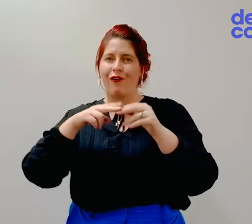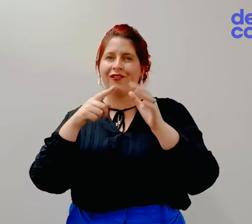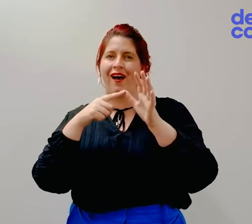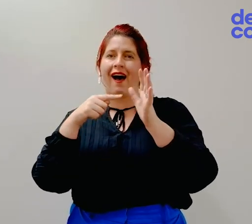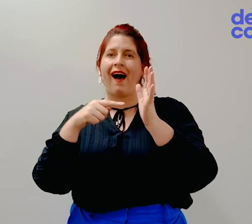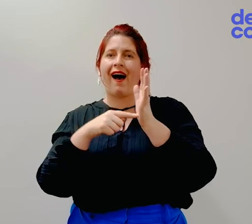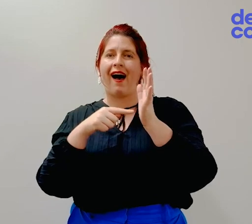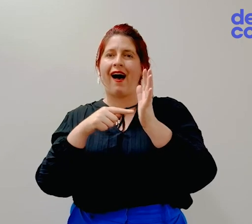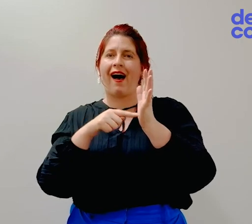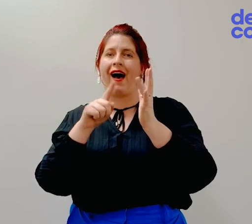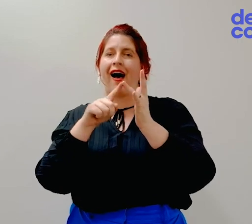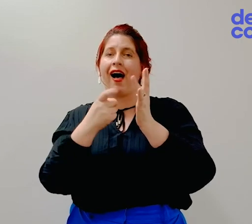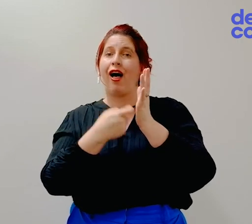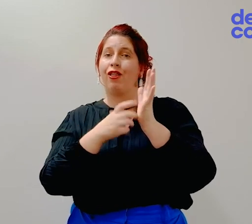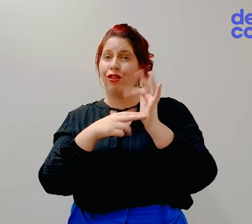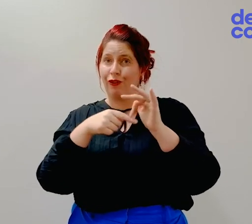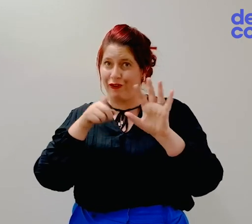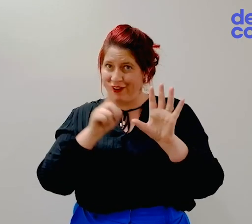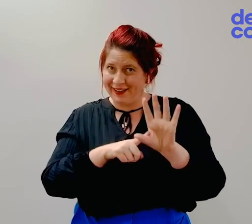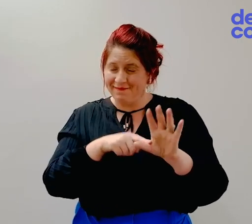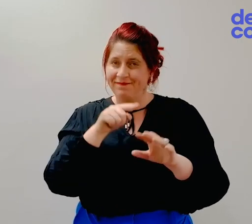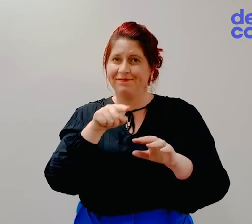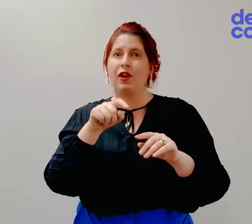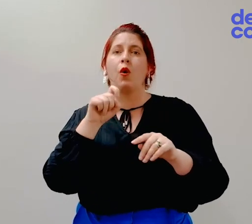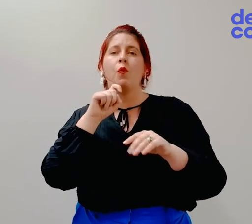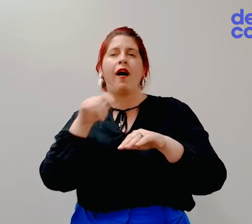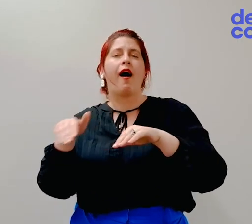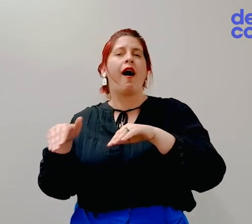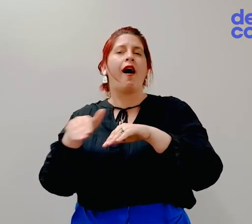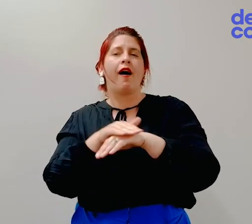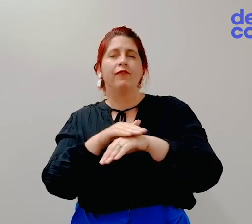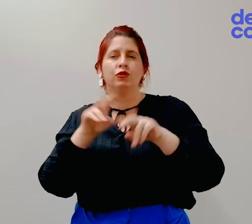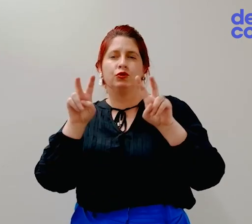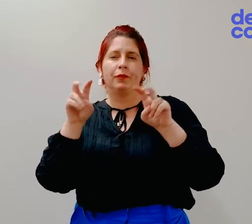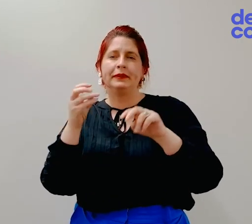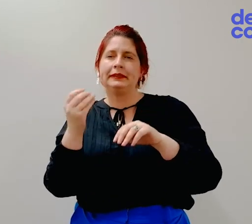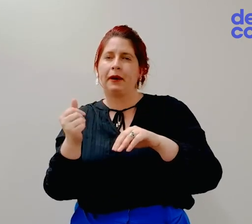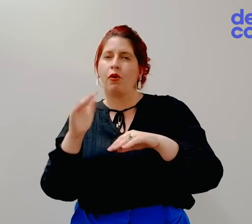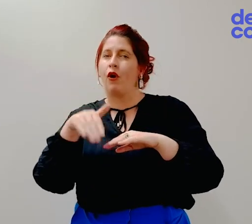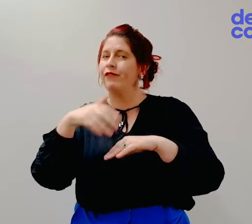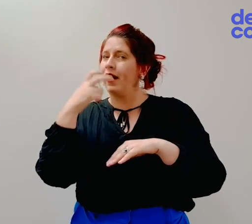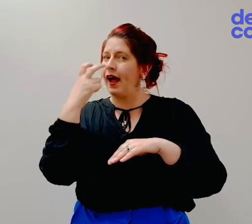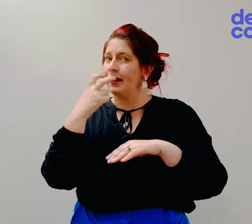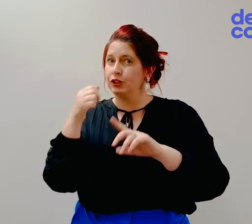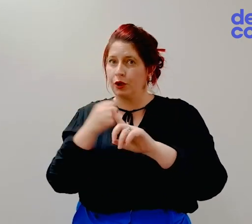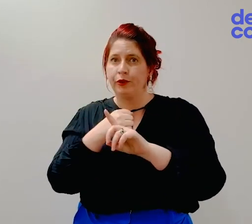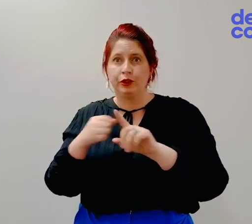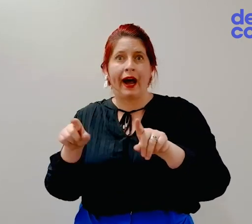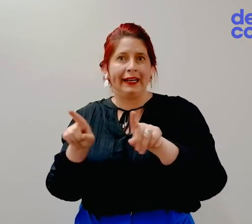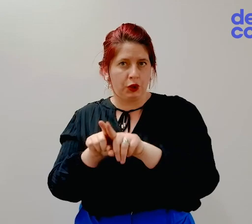which is the acronym for Power of Attorney. We will also be covering some topics